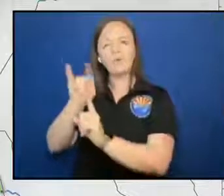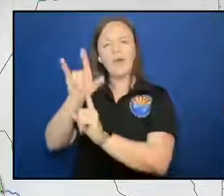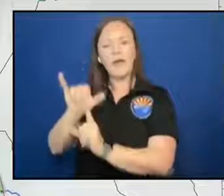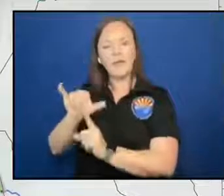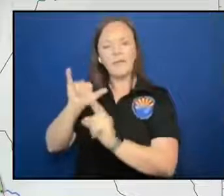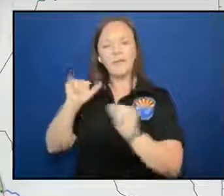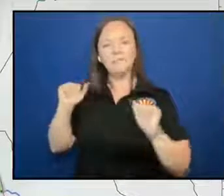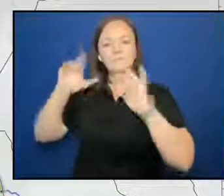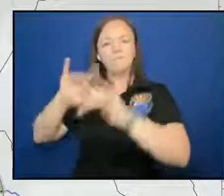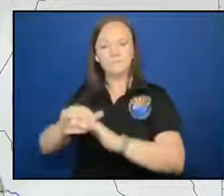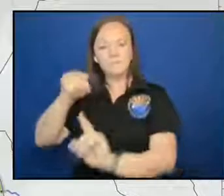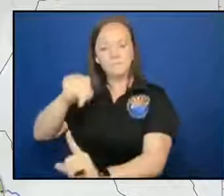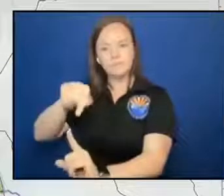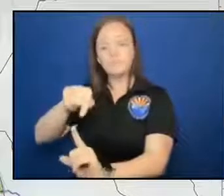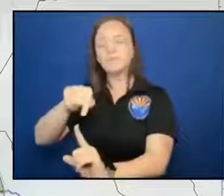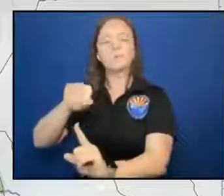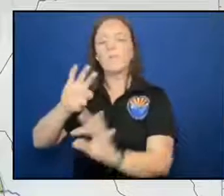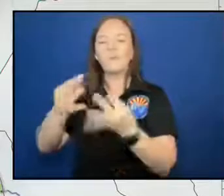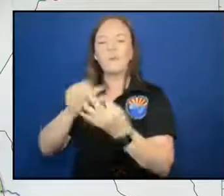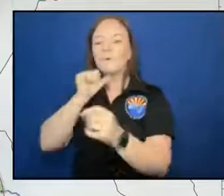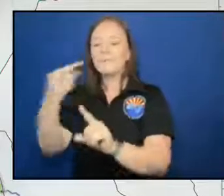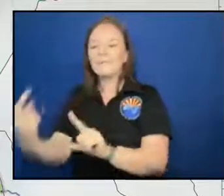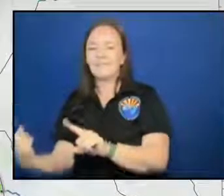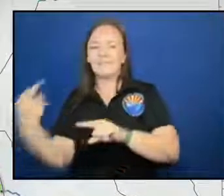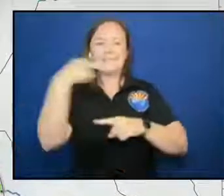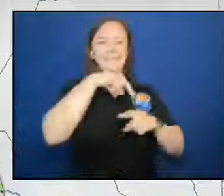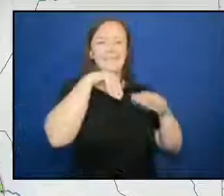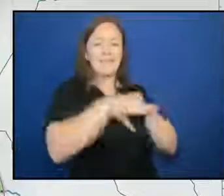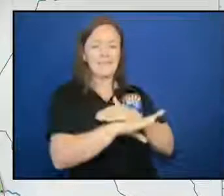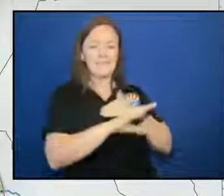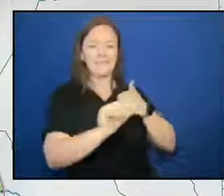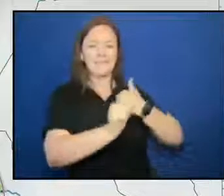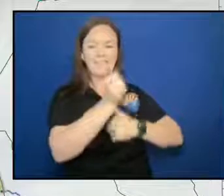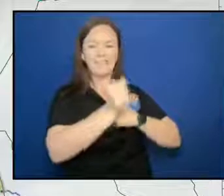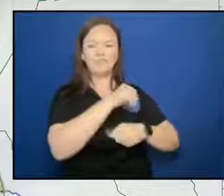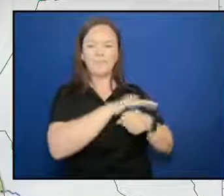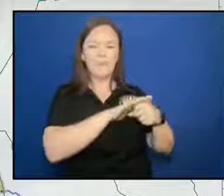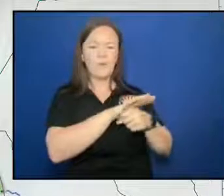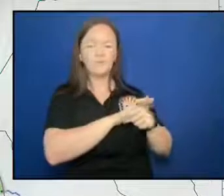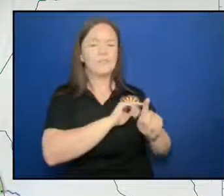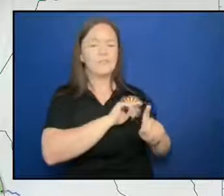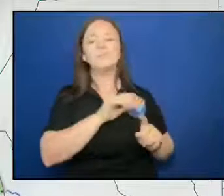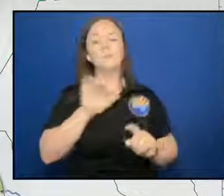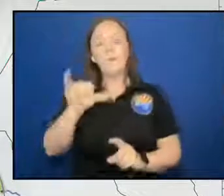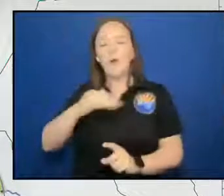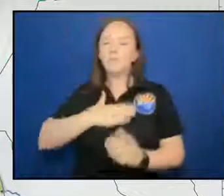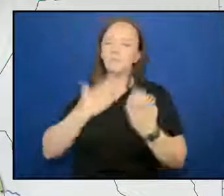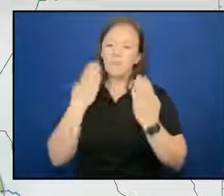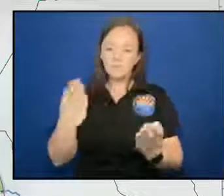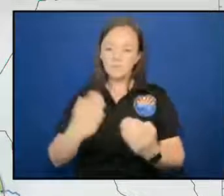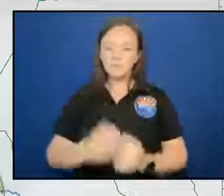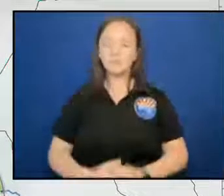PROGRESS. AND IN OTHER PLACES IT GETS REAL MUDDY AND WE DON'T